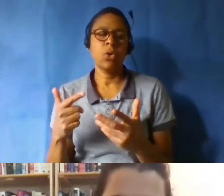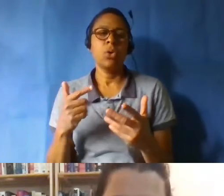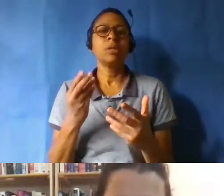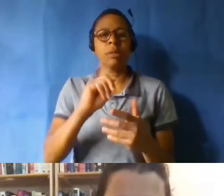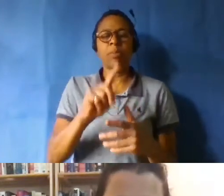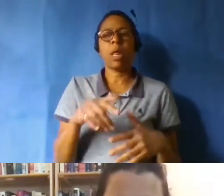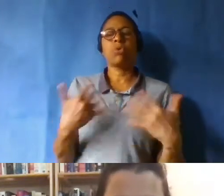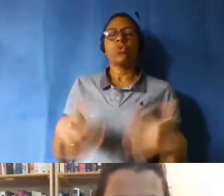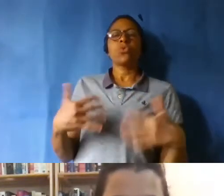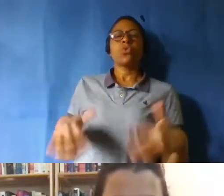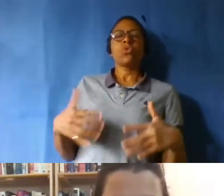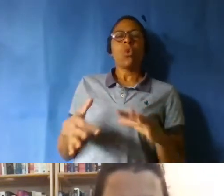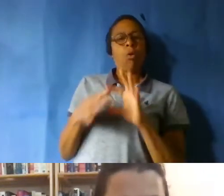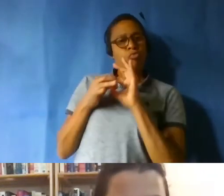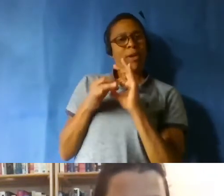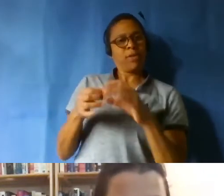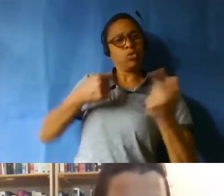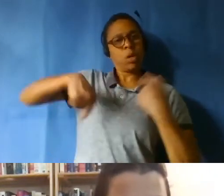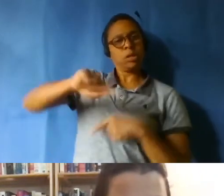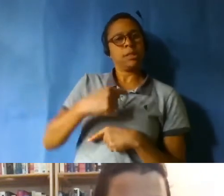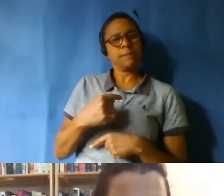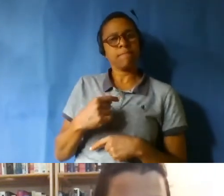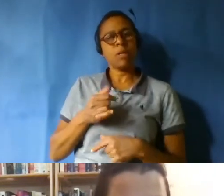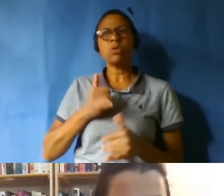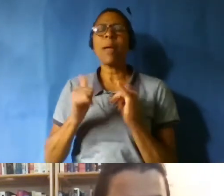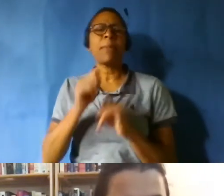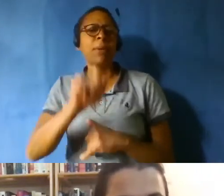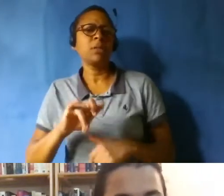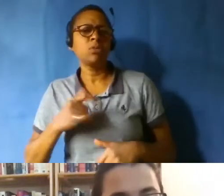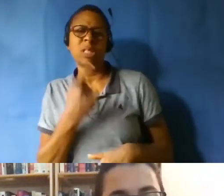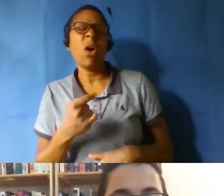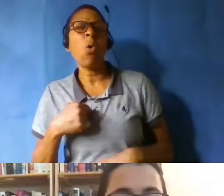that isn't like oh I feel anxiety it might be my stomach is in distress you